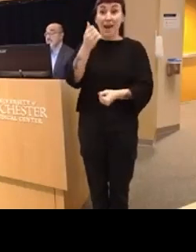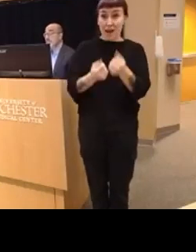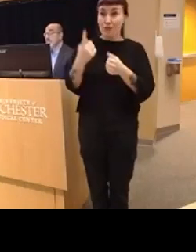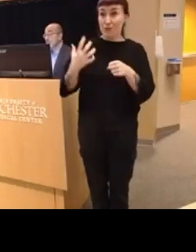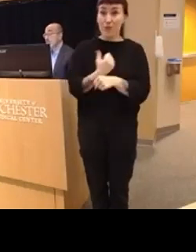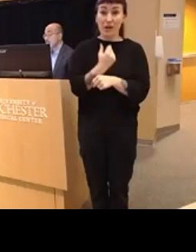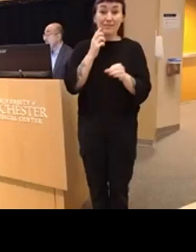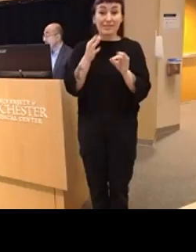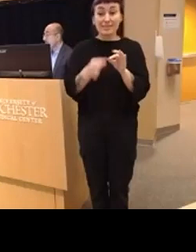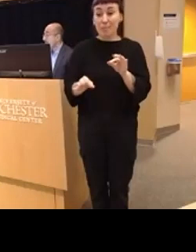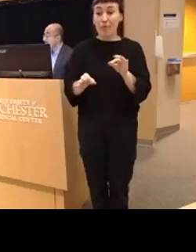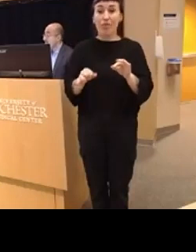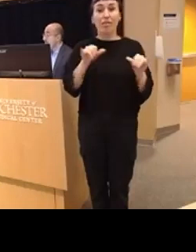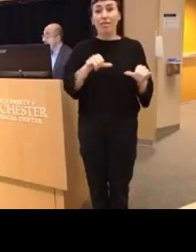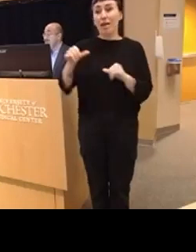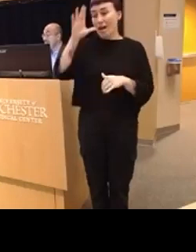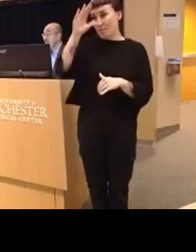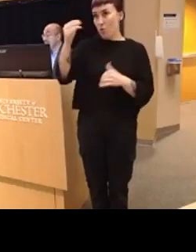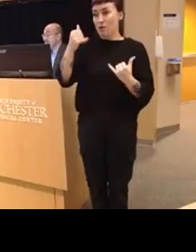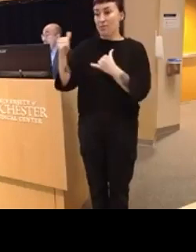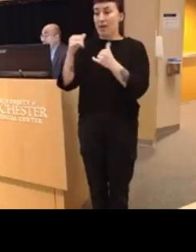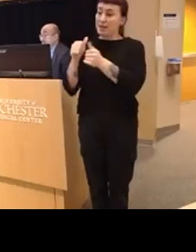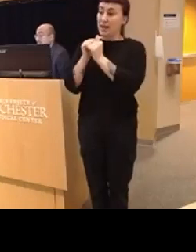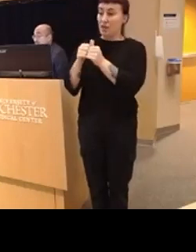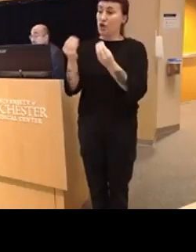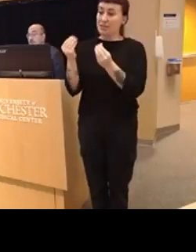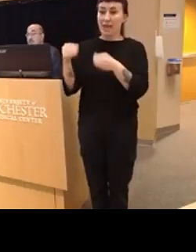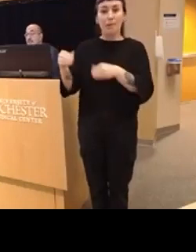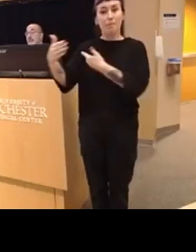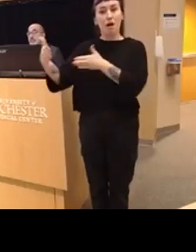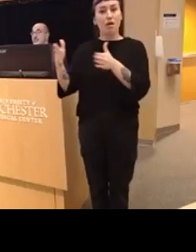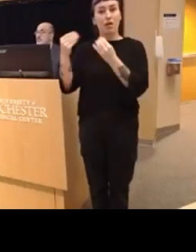as simple as boys playing together in a sideb on in a sandbox on the playground I mean you usually